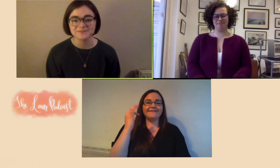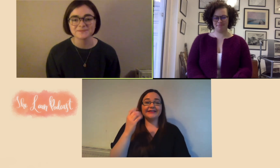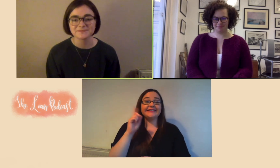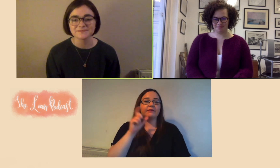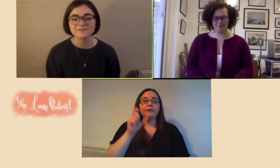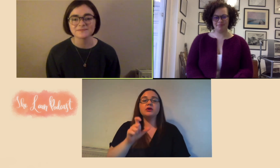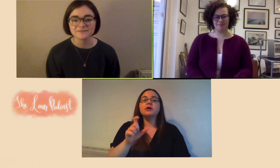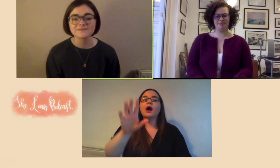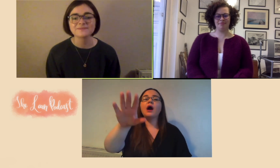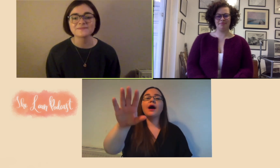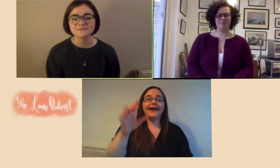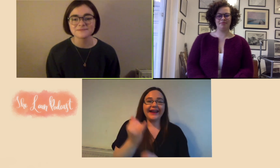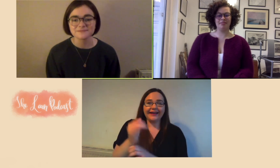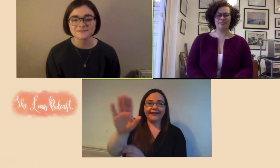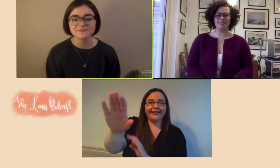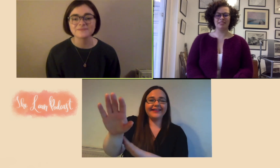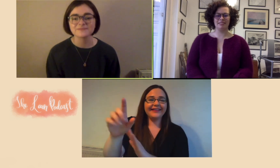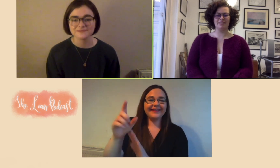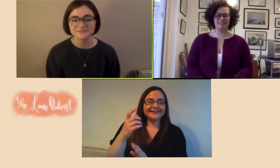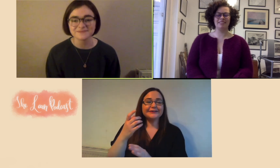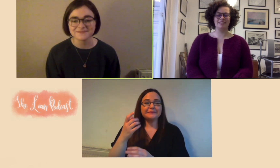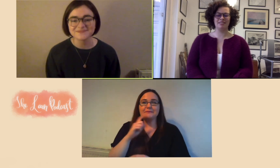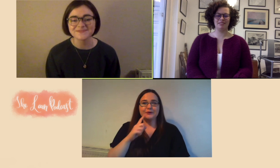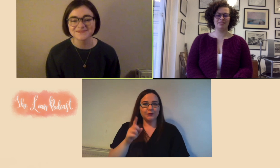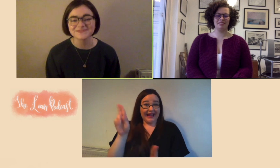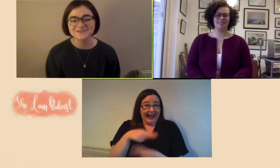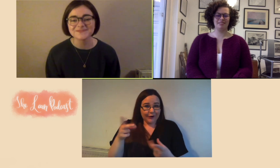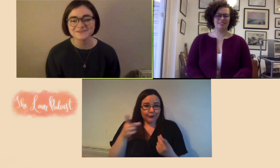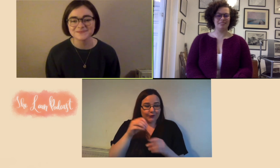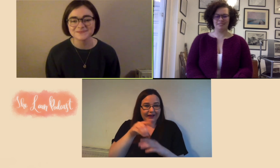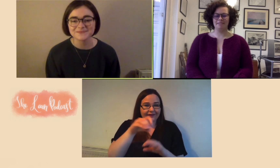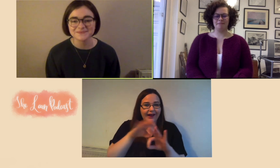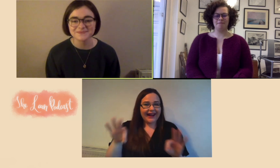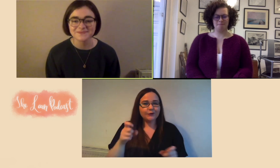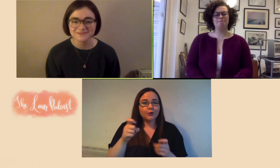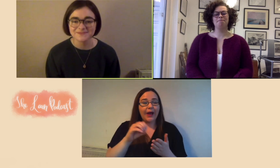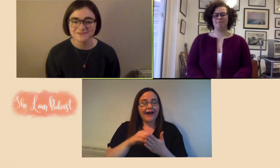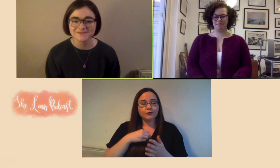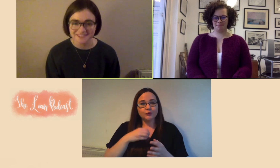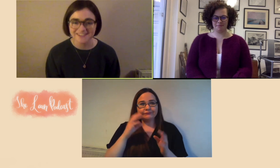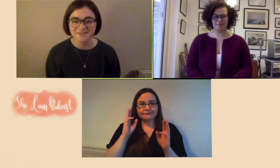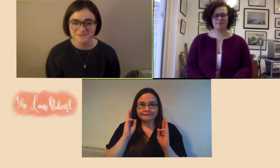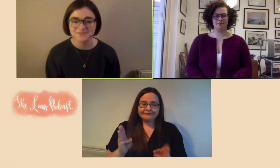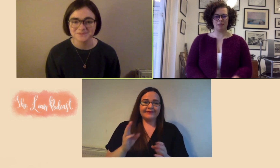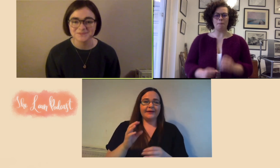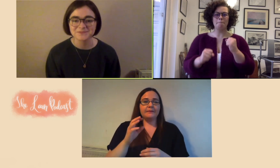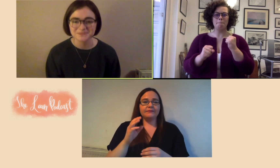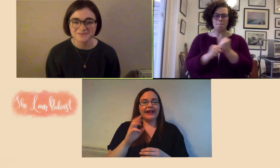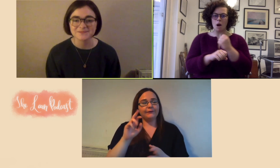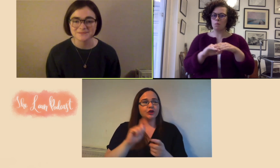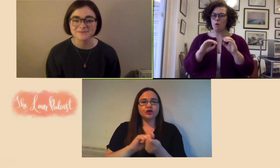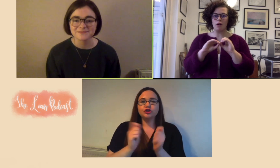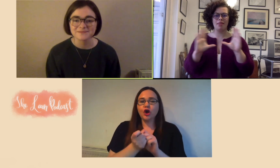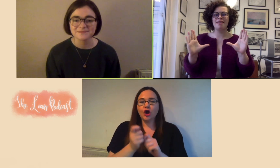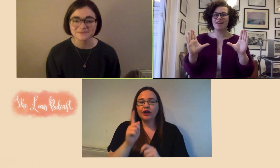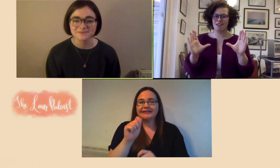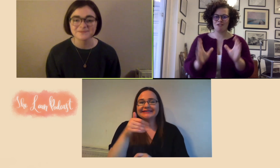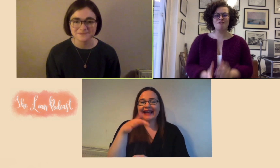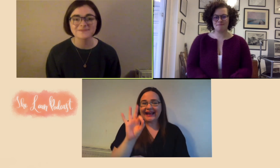of when someone wants to speak, they might lean forward. Or if maybe a deaf person wants to start to sign, they'll put out their hand to show that they're gonna sign there,